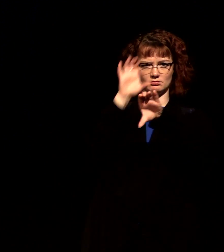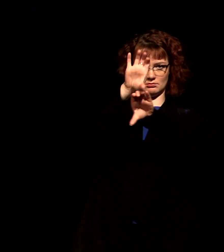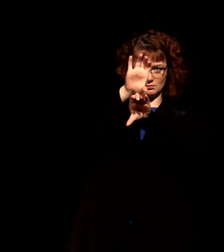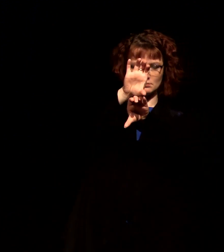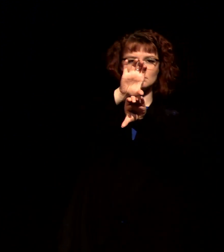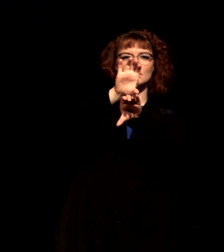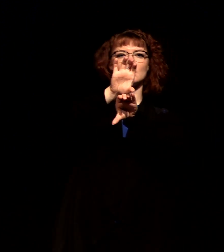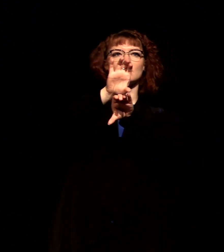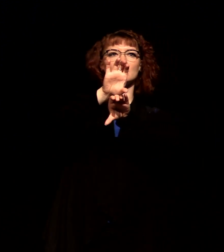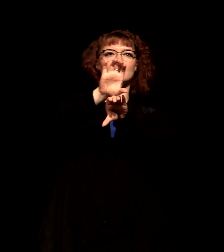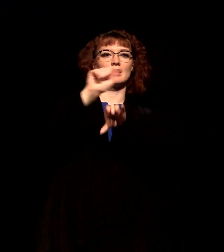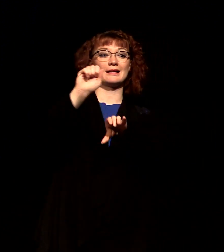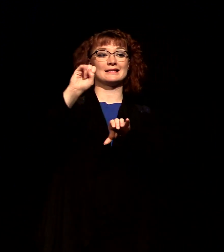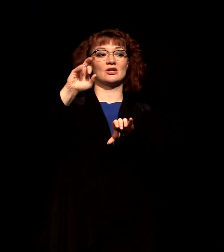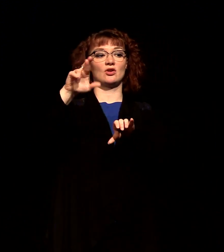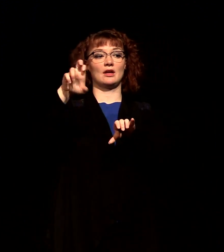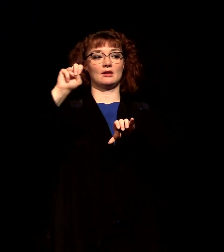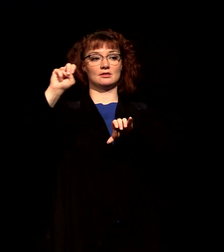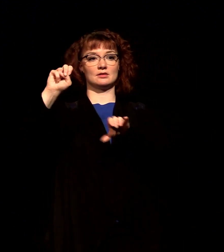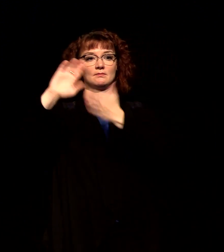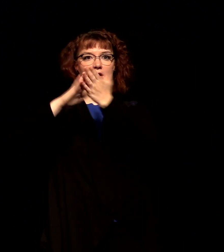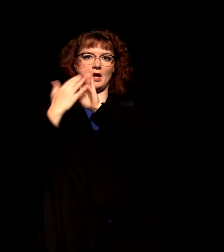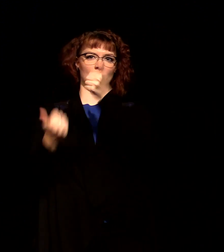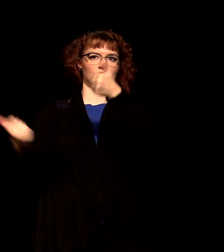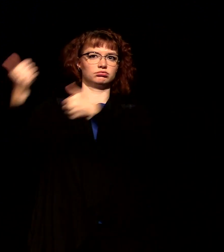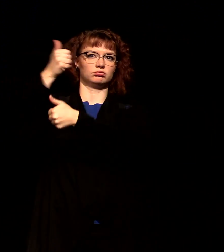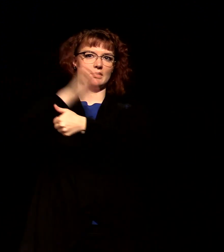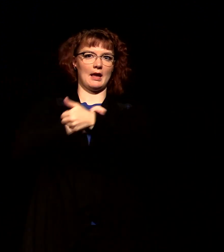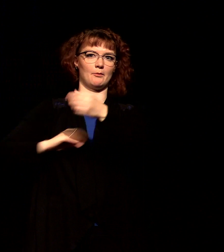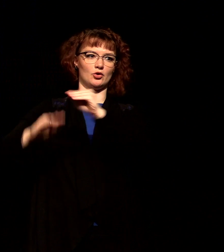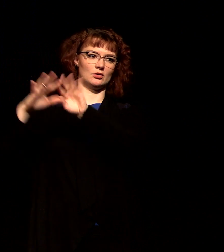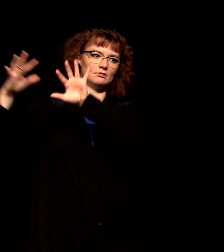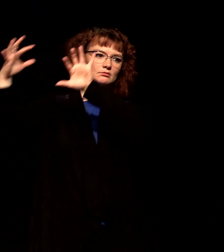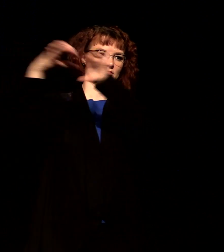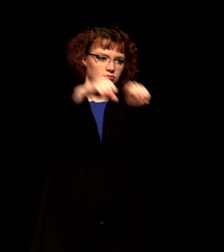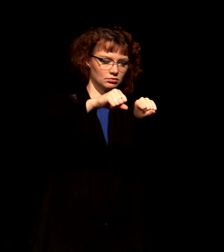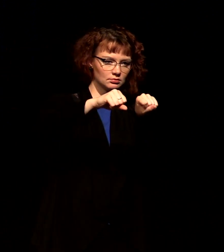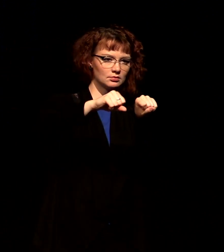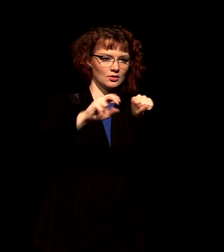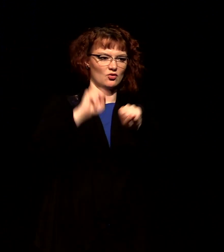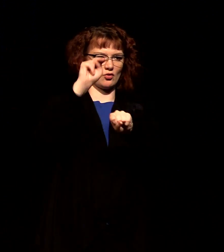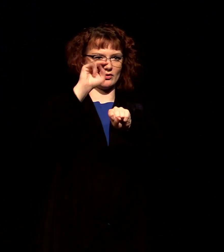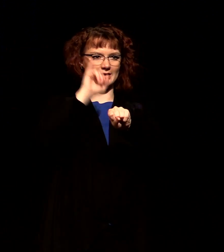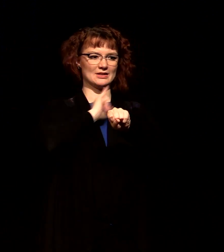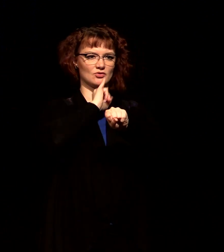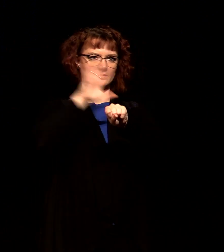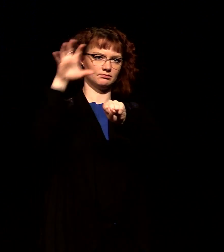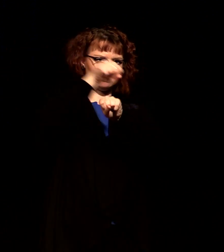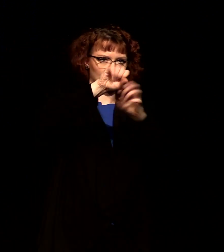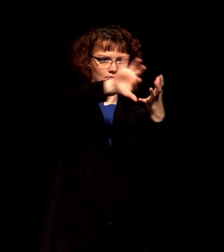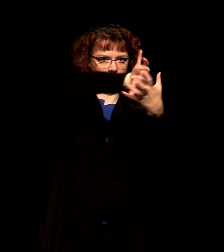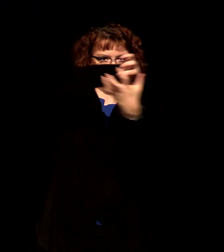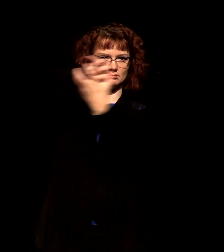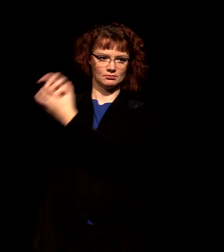the Assyrians rose to power and they carted off the northern kingdom of Israel into exile all over the Assyrian Empire.